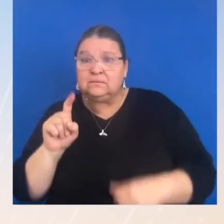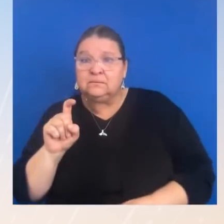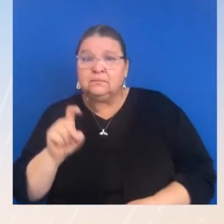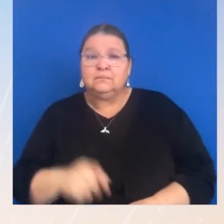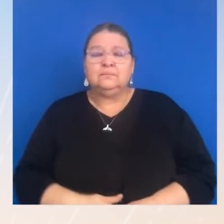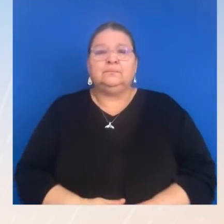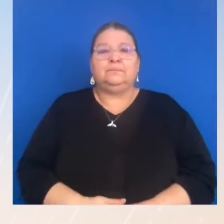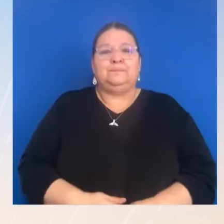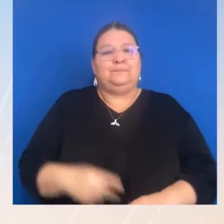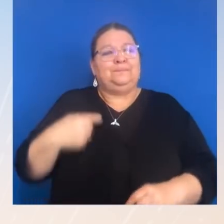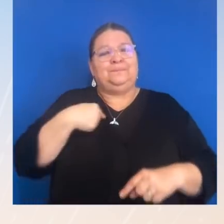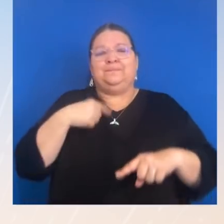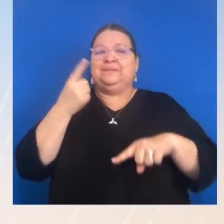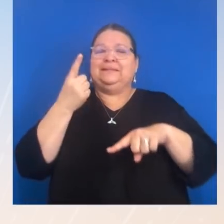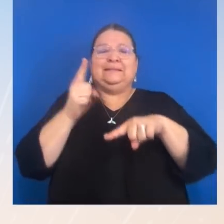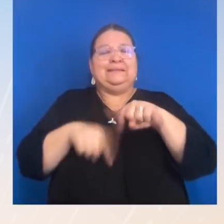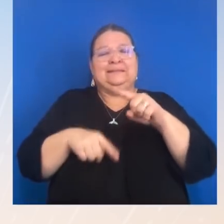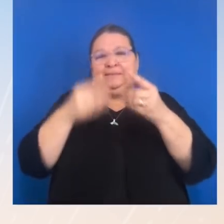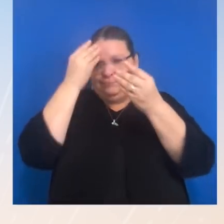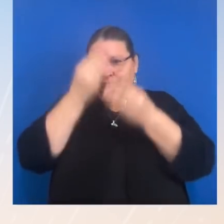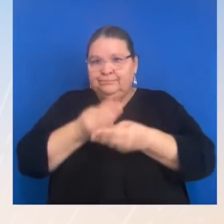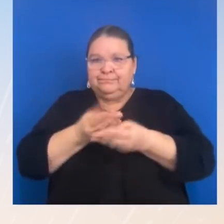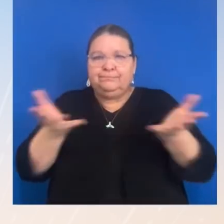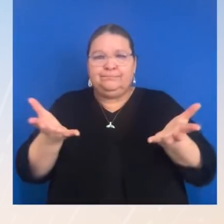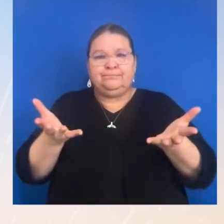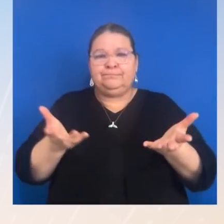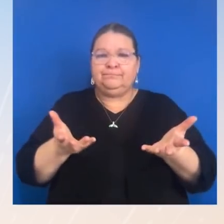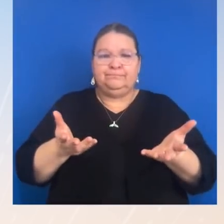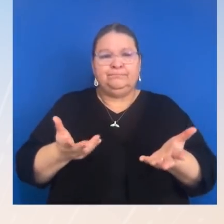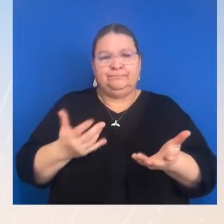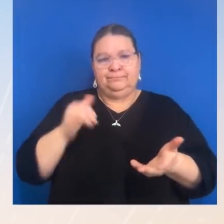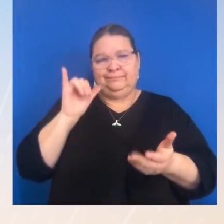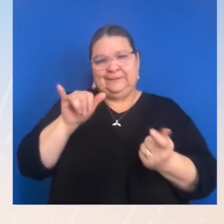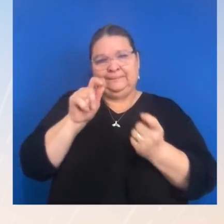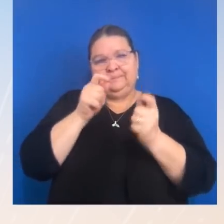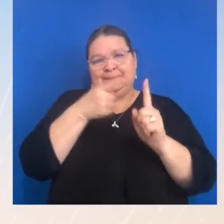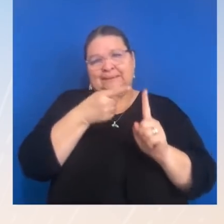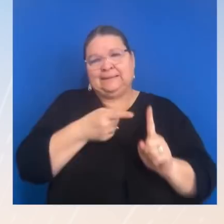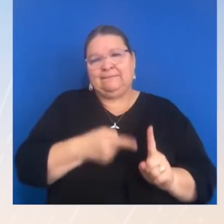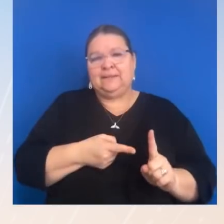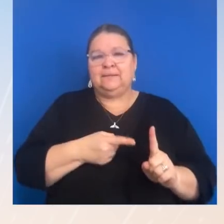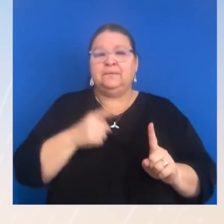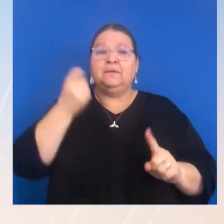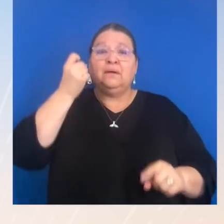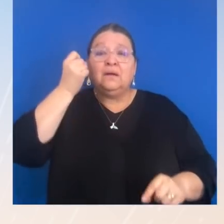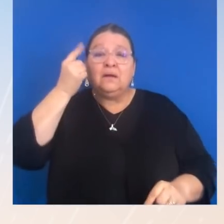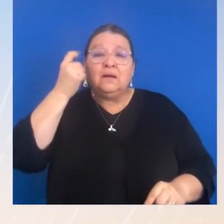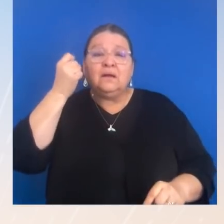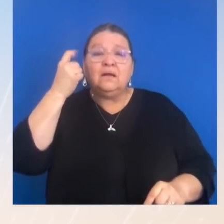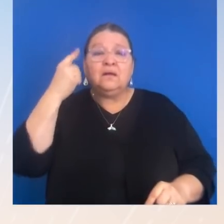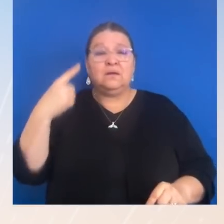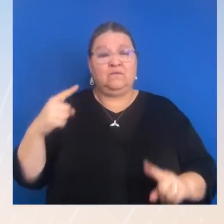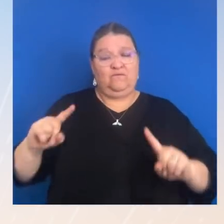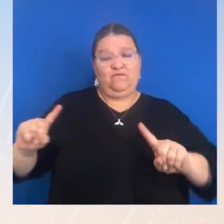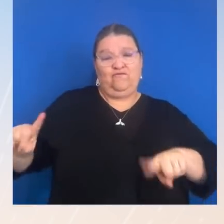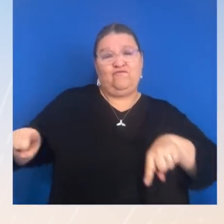throughout the course of the last several weeks. But what we endeavored to do when we put out that information yesterday